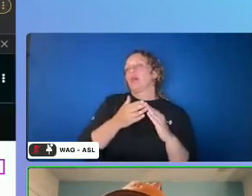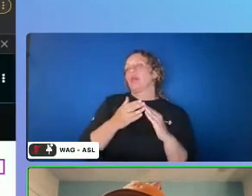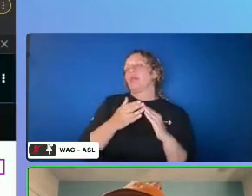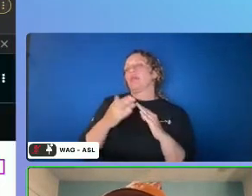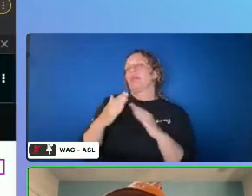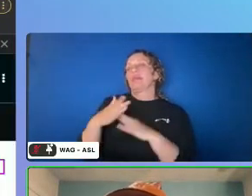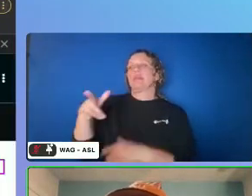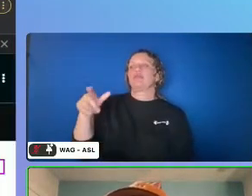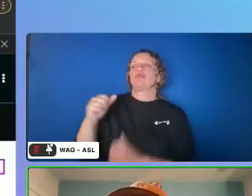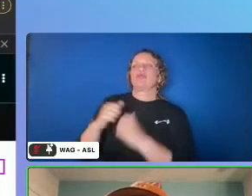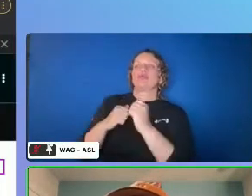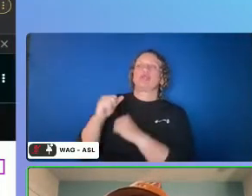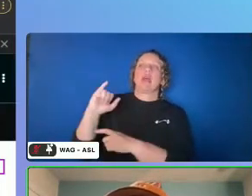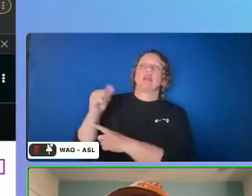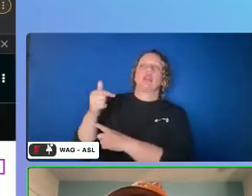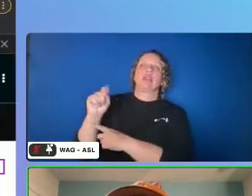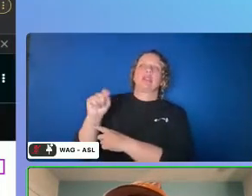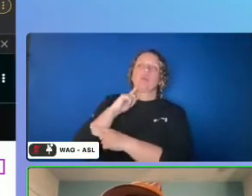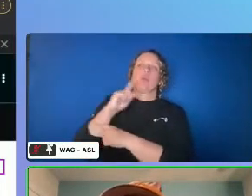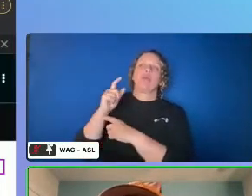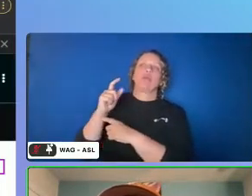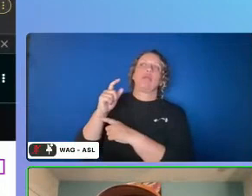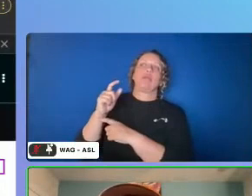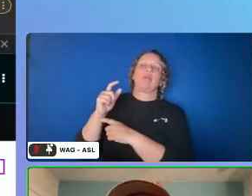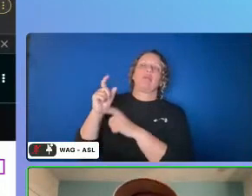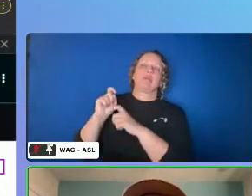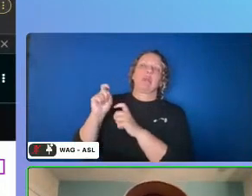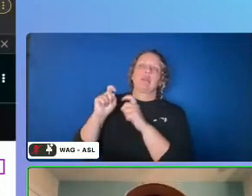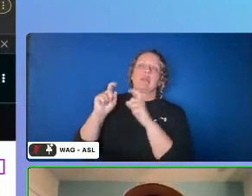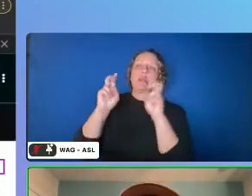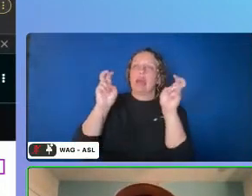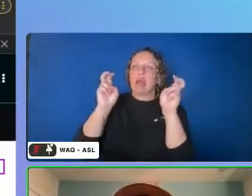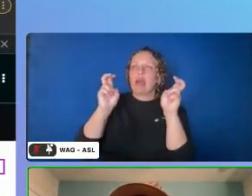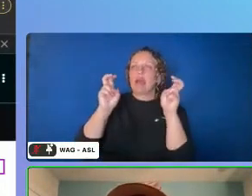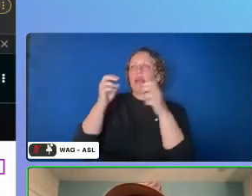That's going to help us test our headings, our lists,